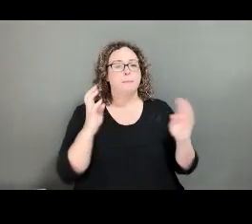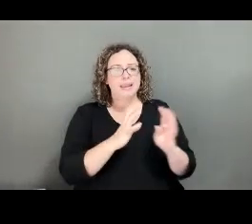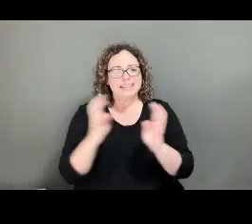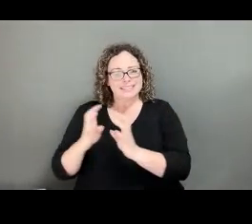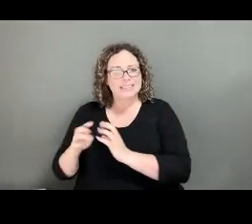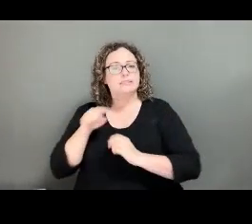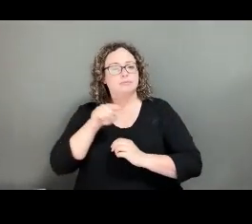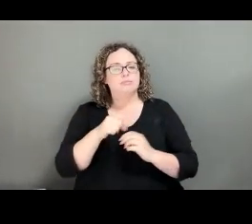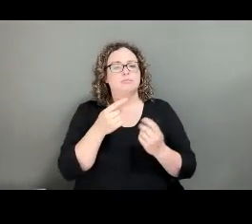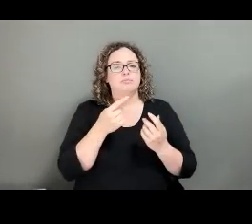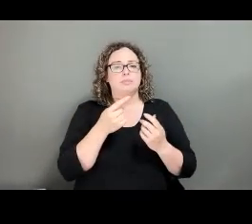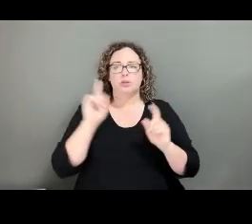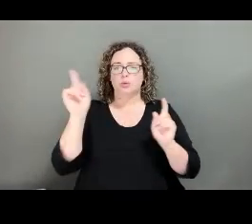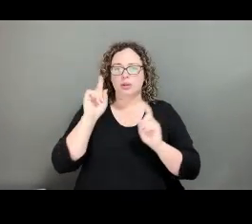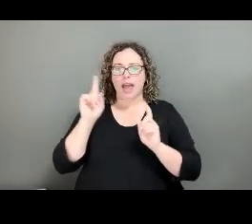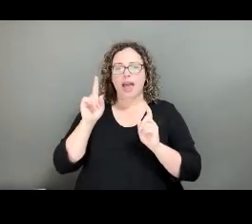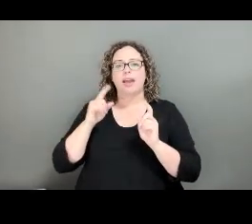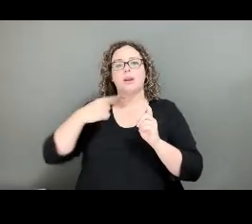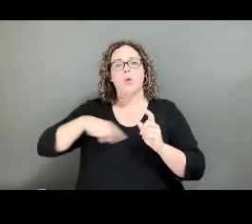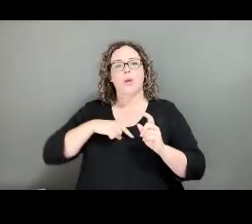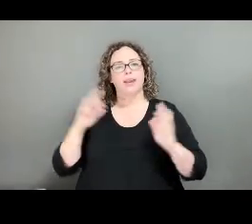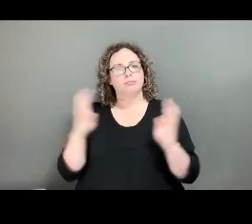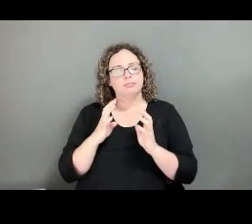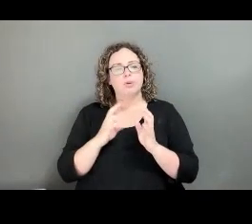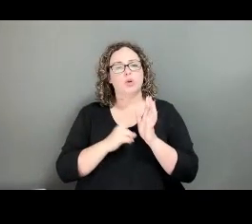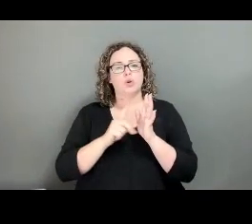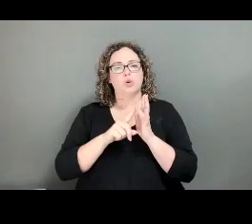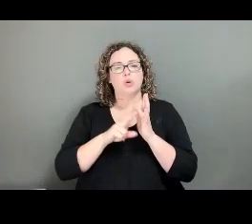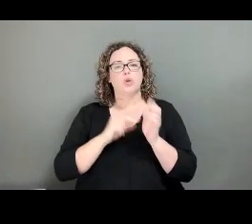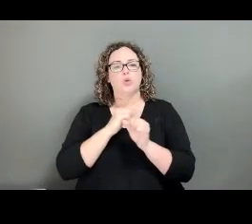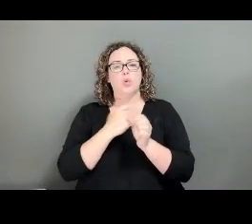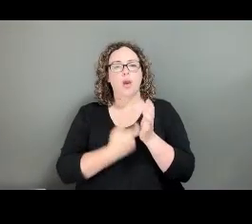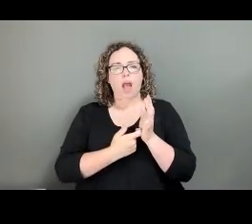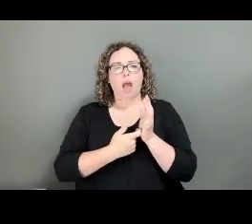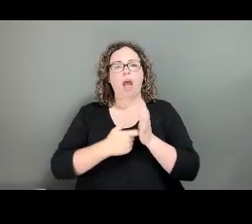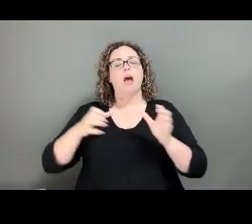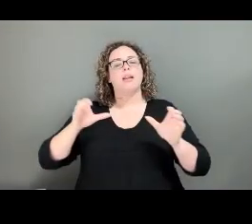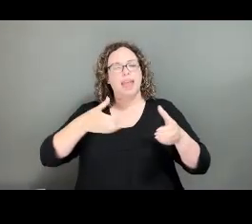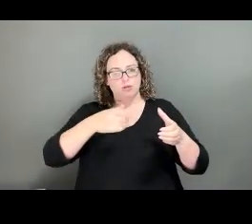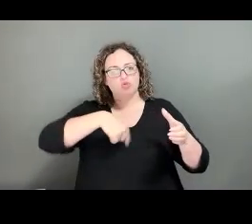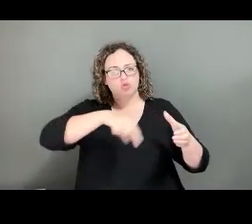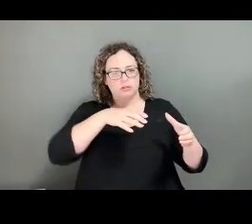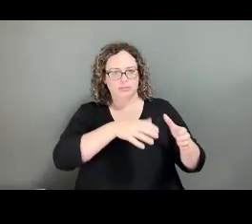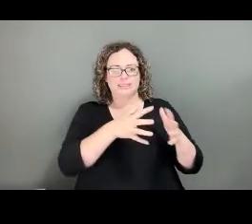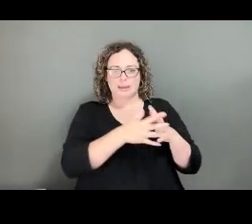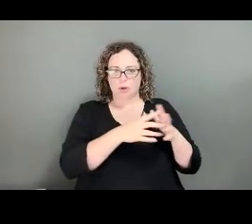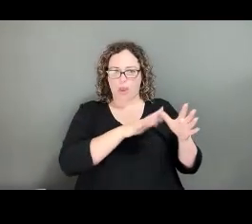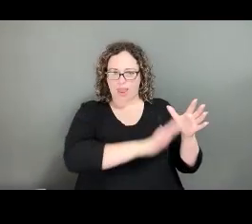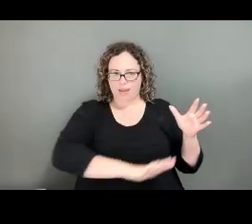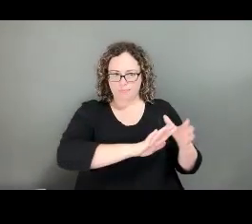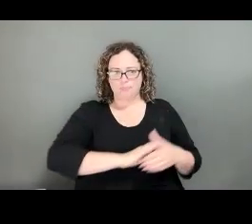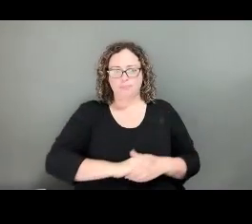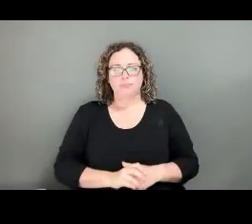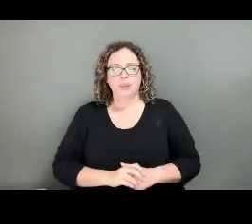are meeting from today and recognize the continuing connection of land, waters and community. We pay our respect to them and their cultures and enter elders,